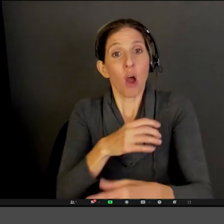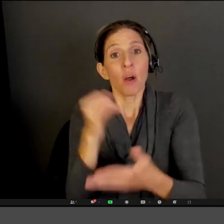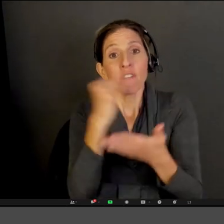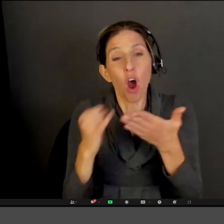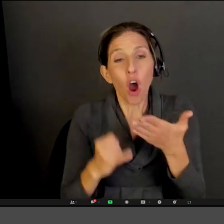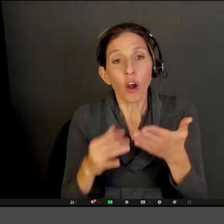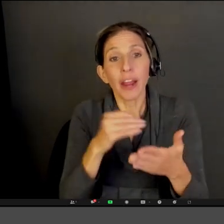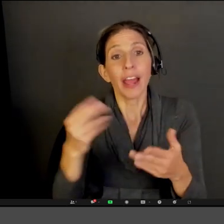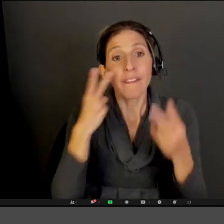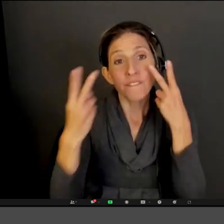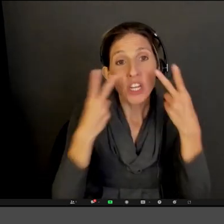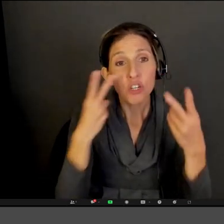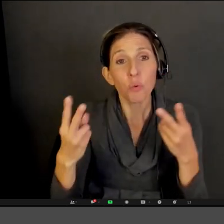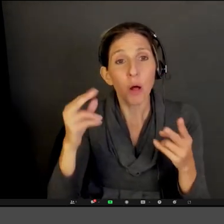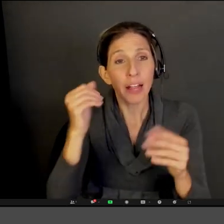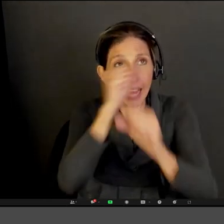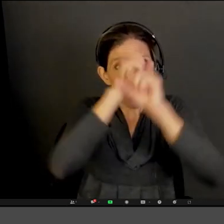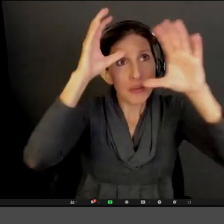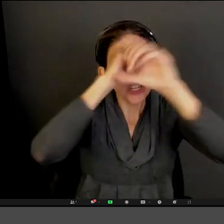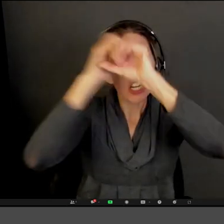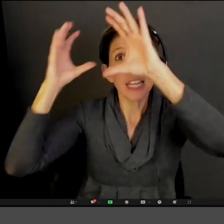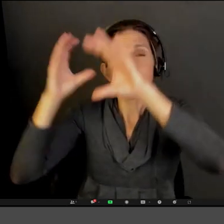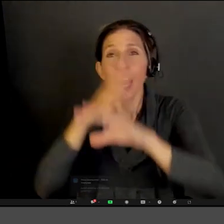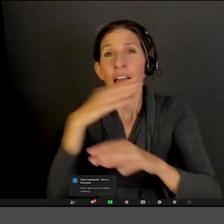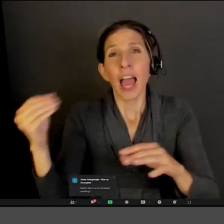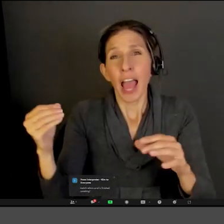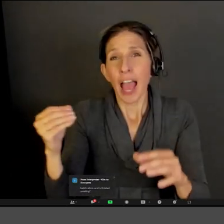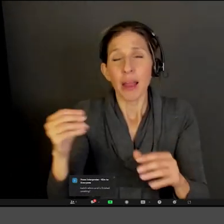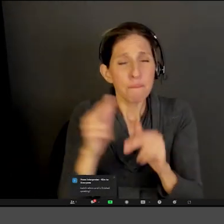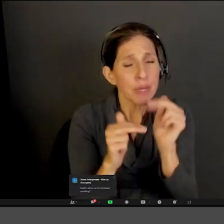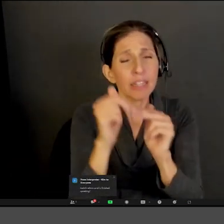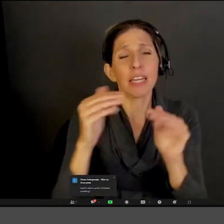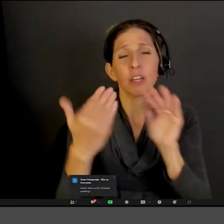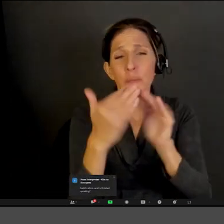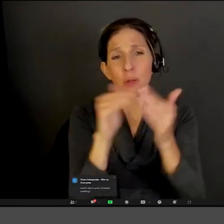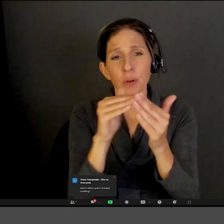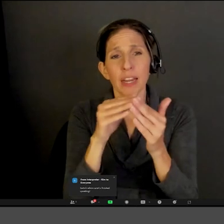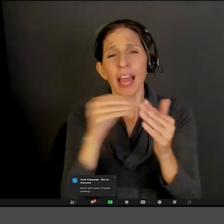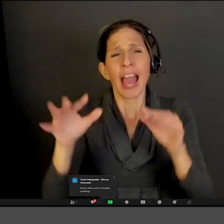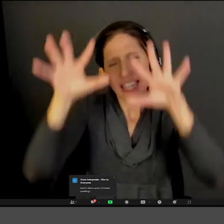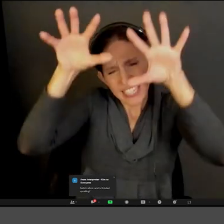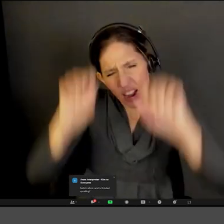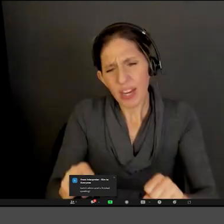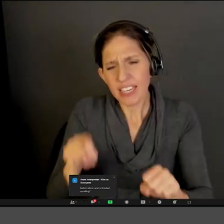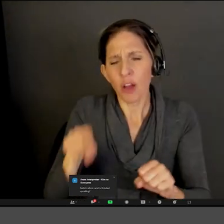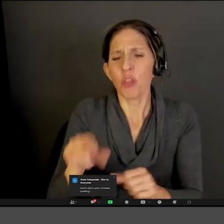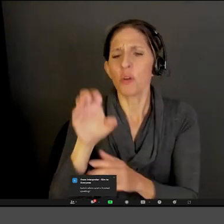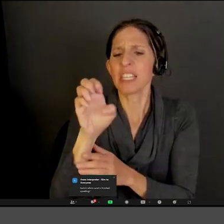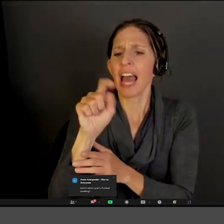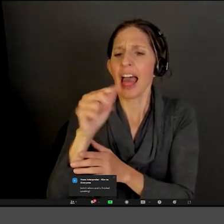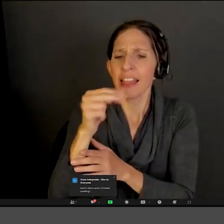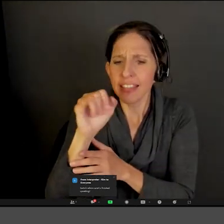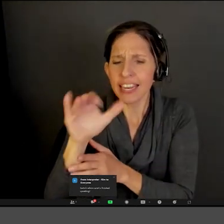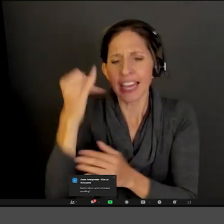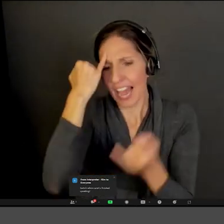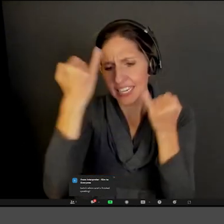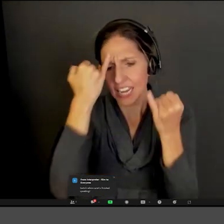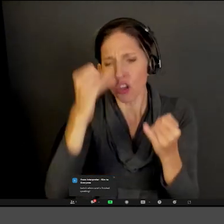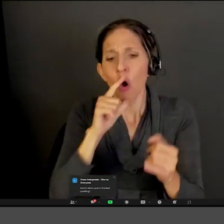IN TERMS OF TEARING DOWN THOSE ETHNIC NOTIONS OF WHO BLACK PEOPLE WERE AND WHO WHO, WHO SOCIETY SAID BLACK PEOPLE WERE.